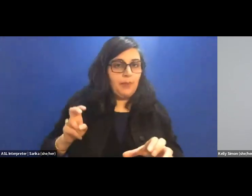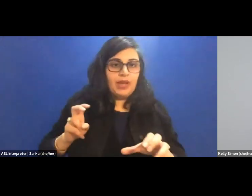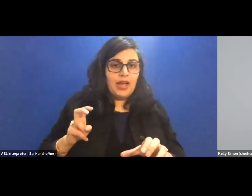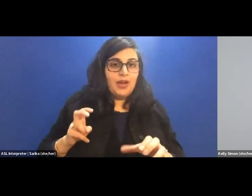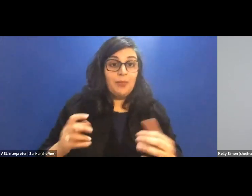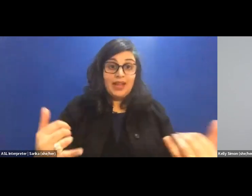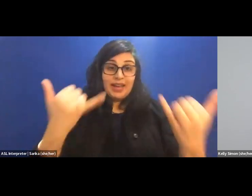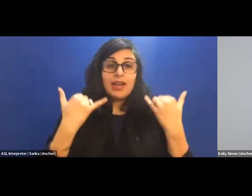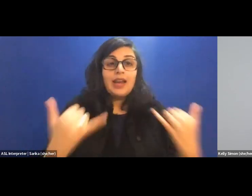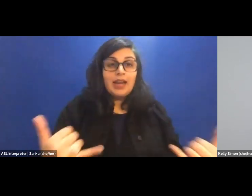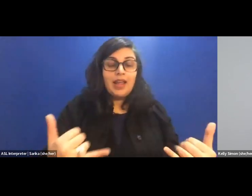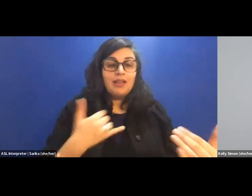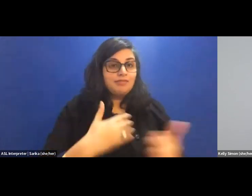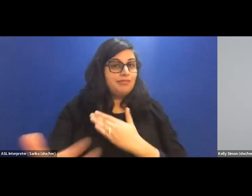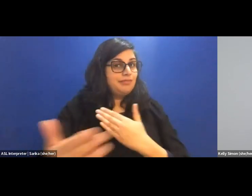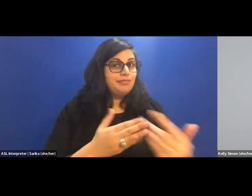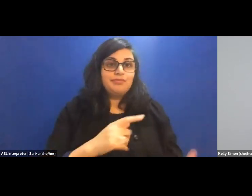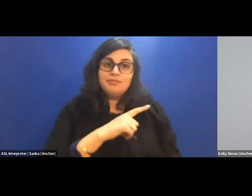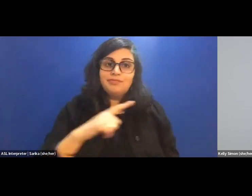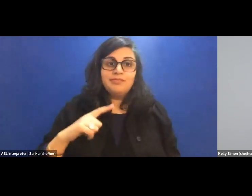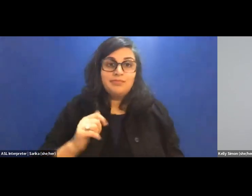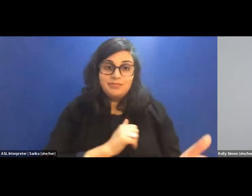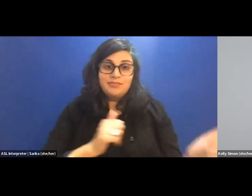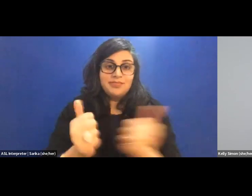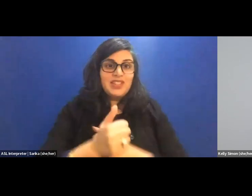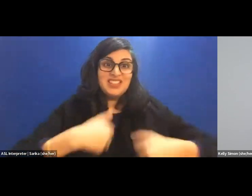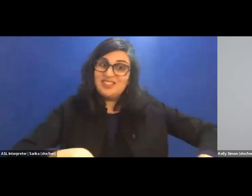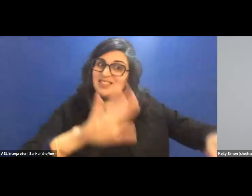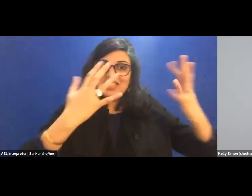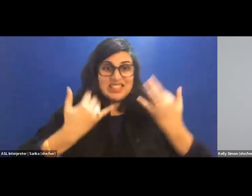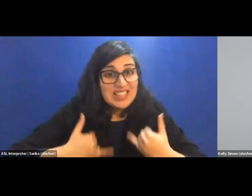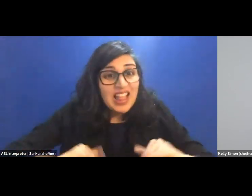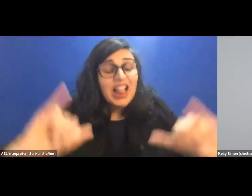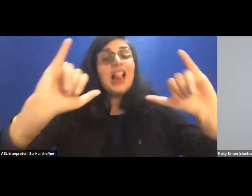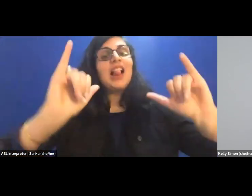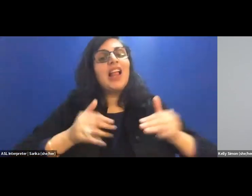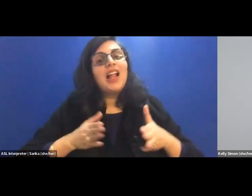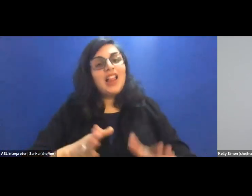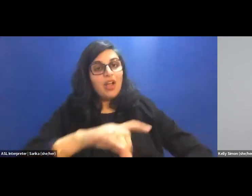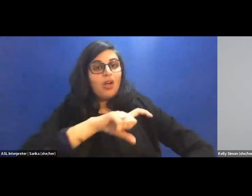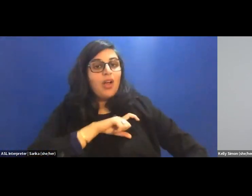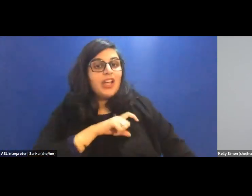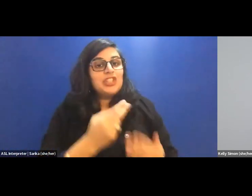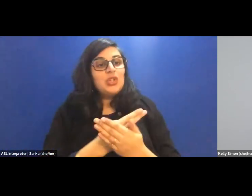We agree and we are committed to demanding more and we refuse to back step. But now, despite the legislature of